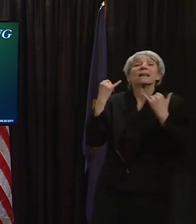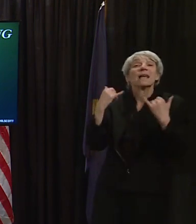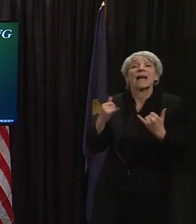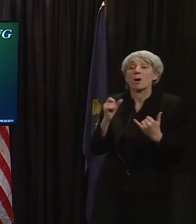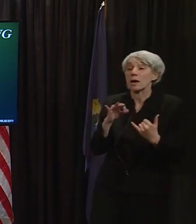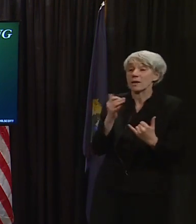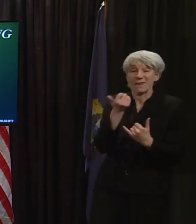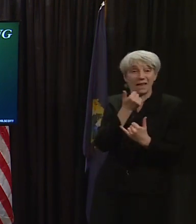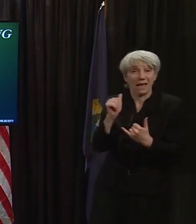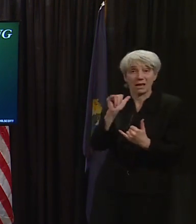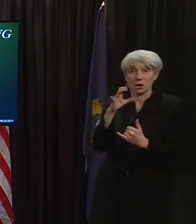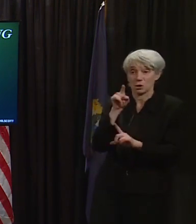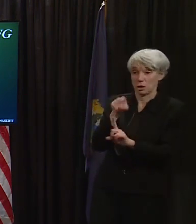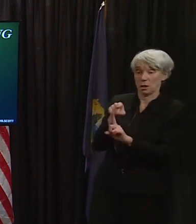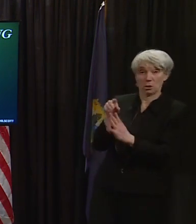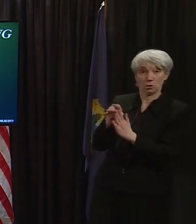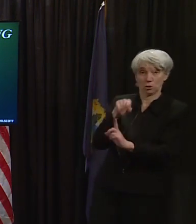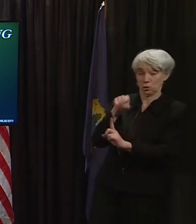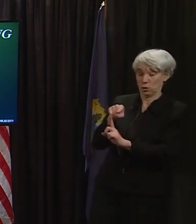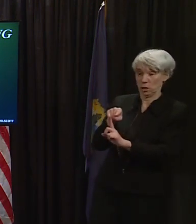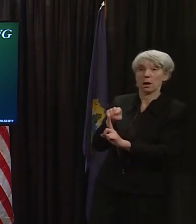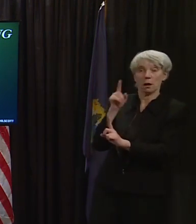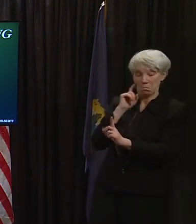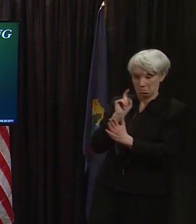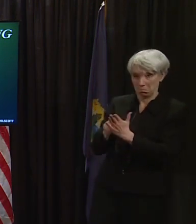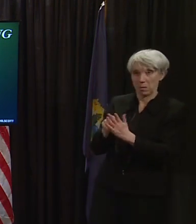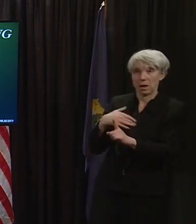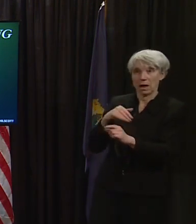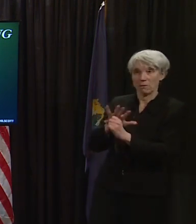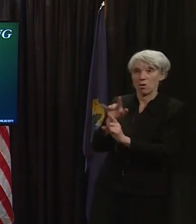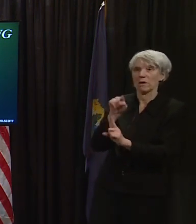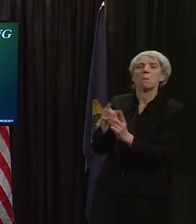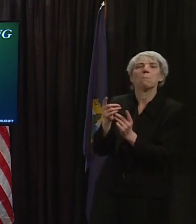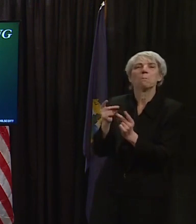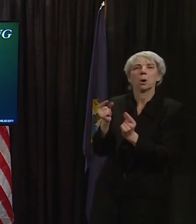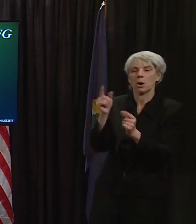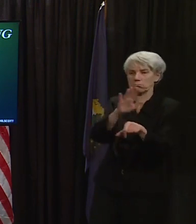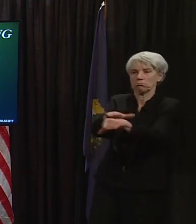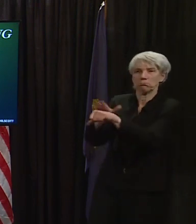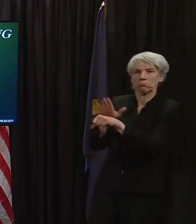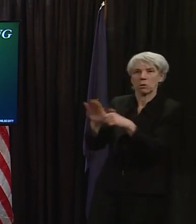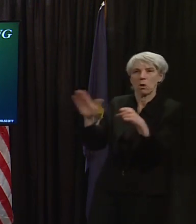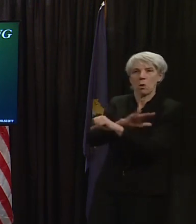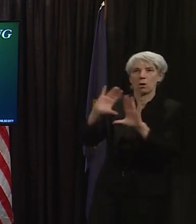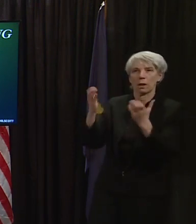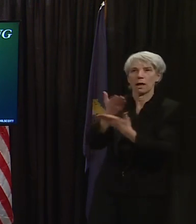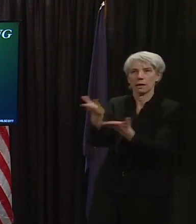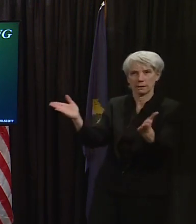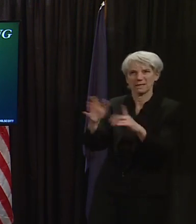considered contacts. This is a more conservative approach that is faster and more comprehensive.